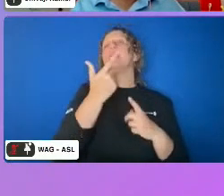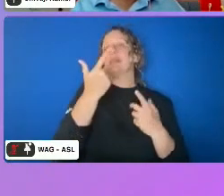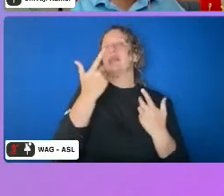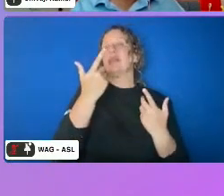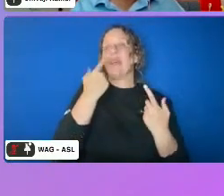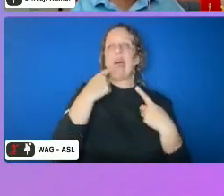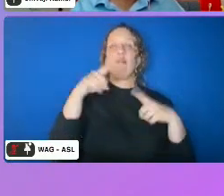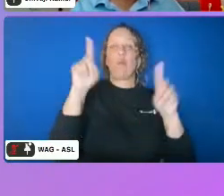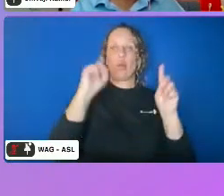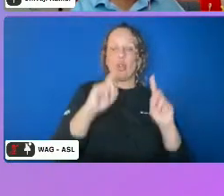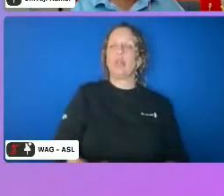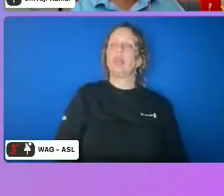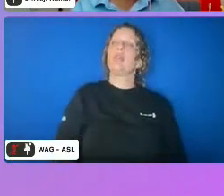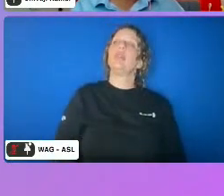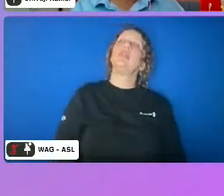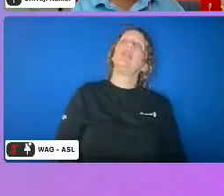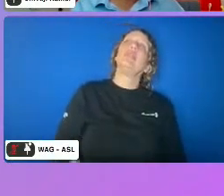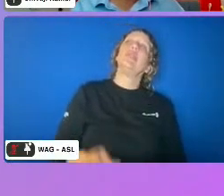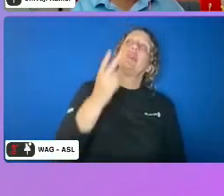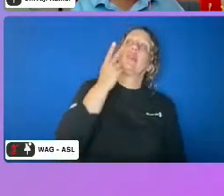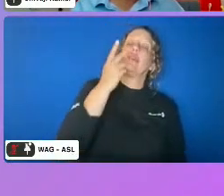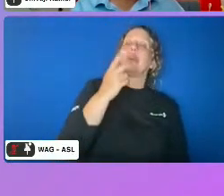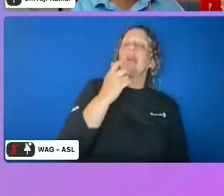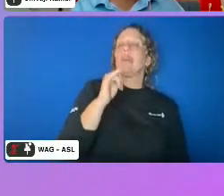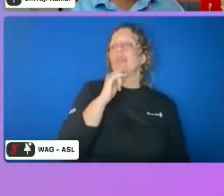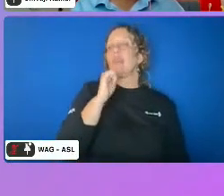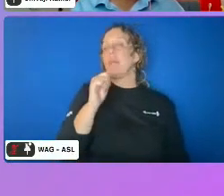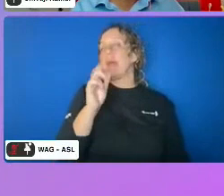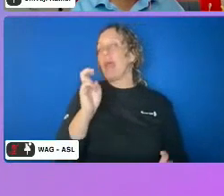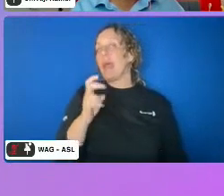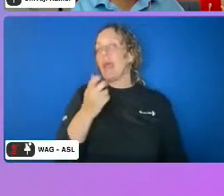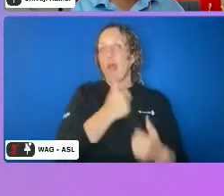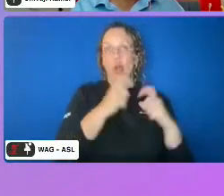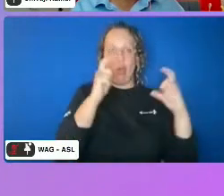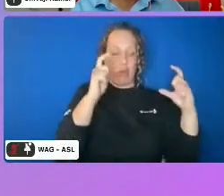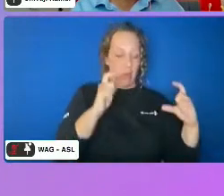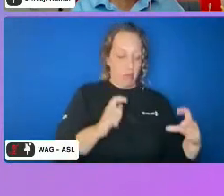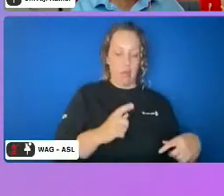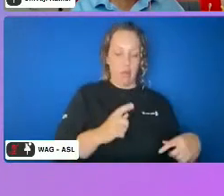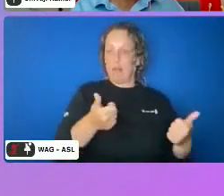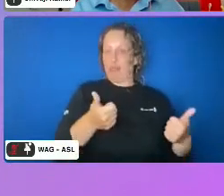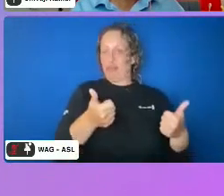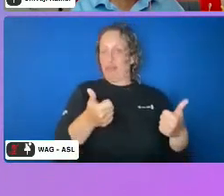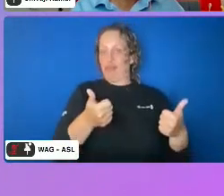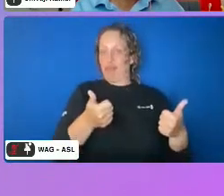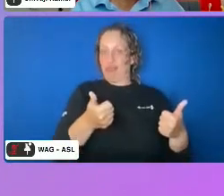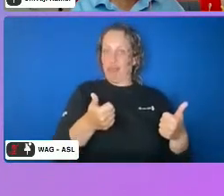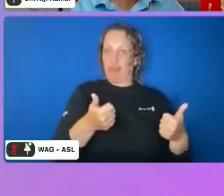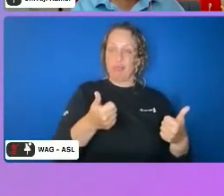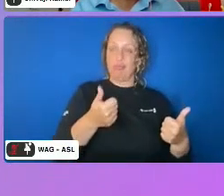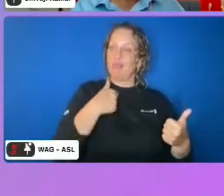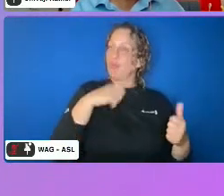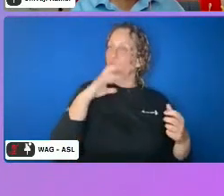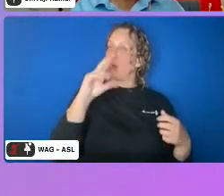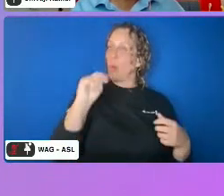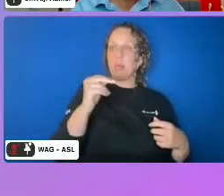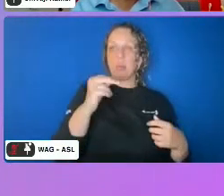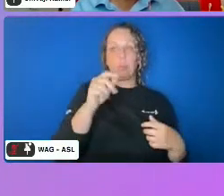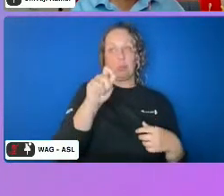So it says, "Do you see any that should not be headings?" All the headings look pretty darn valid to me, so I'm gonna say, "Nope, everything looks good."